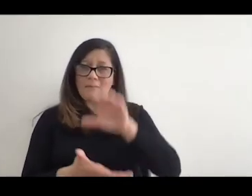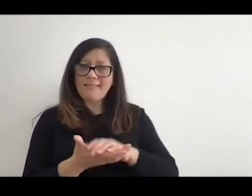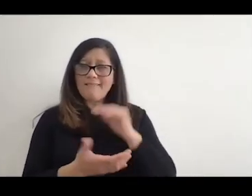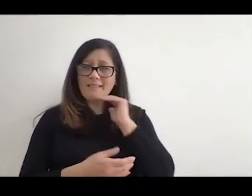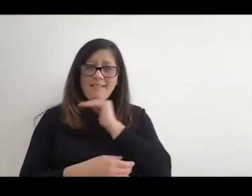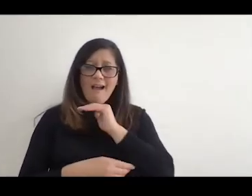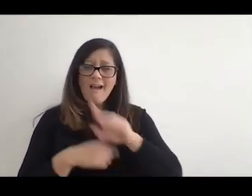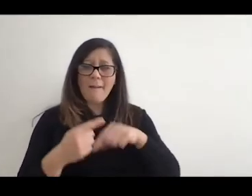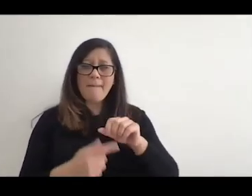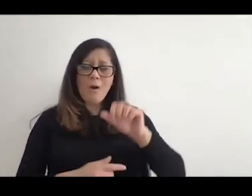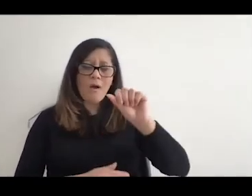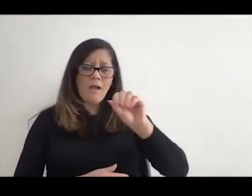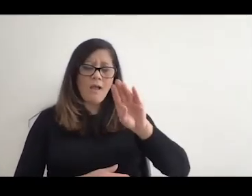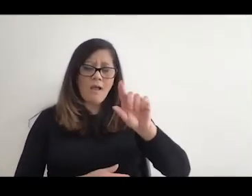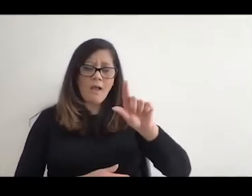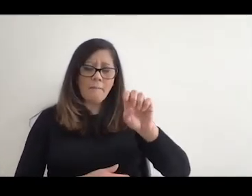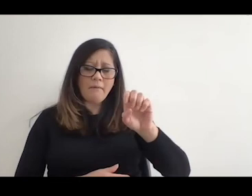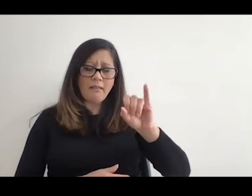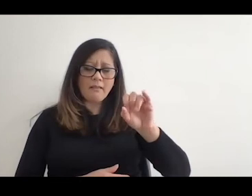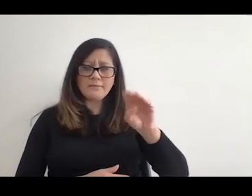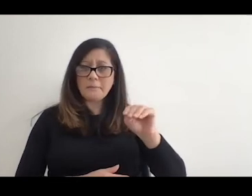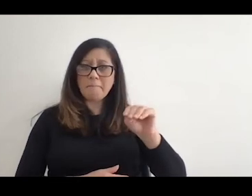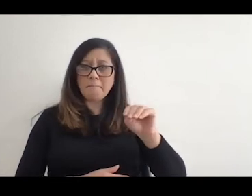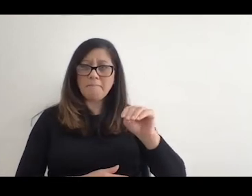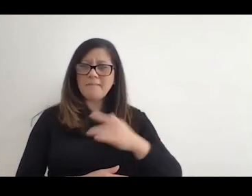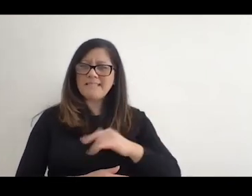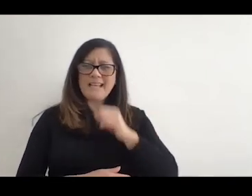Very rarely use it, but I think in this case it's appropriate that there was